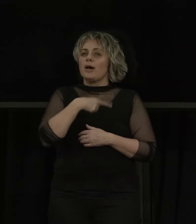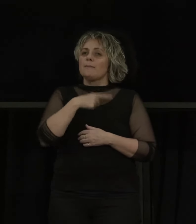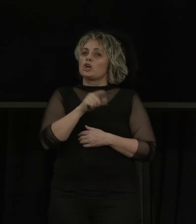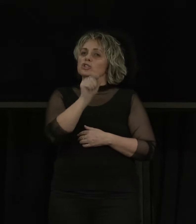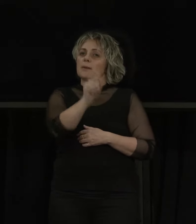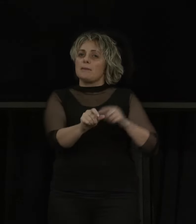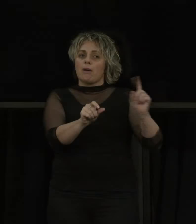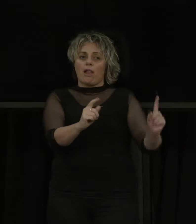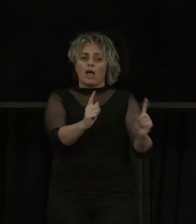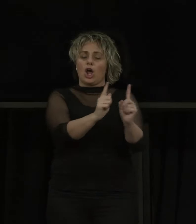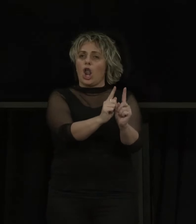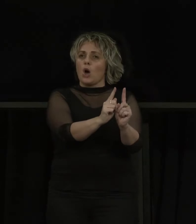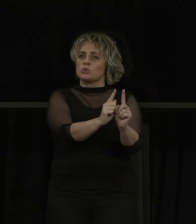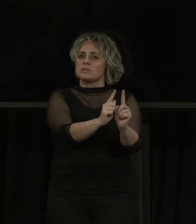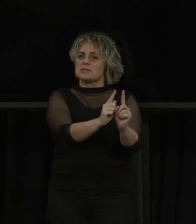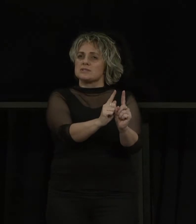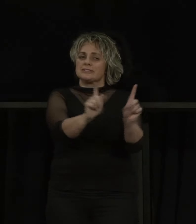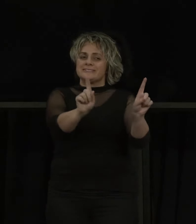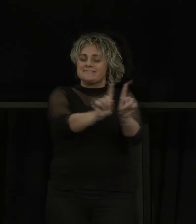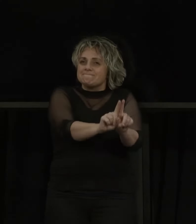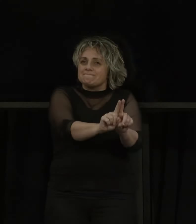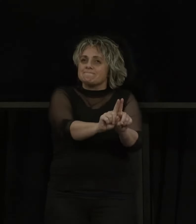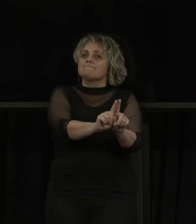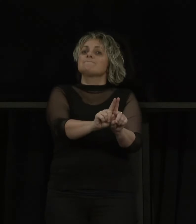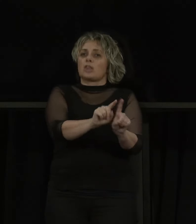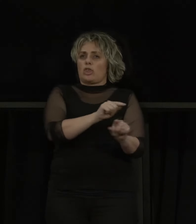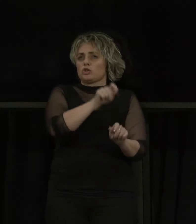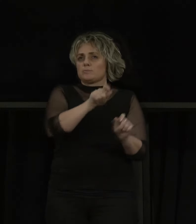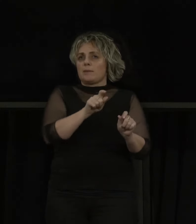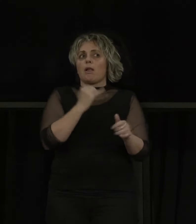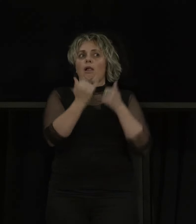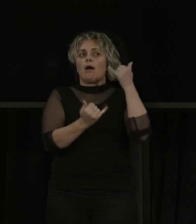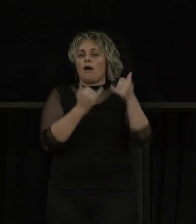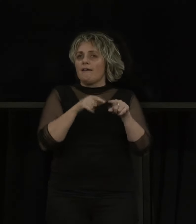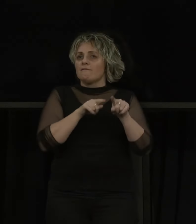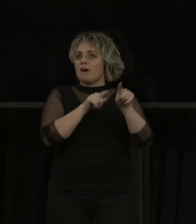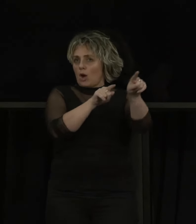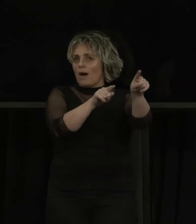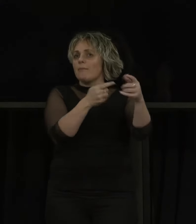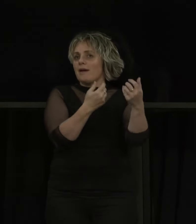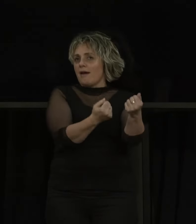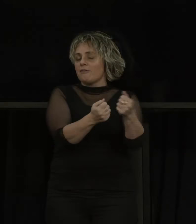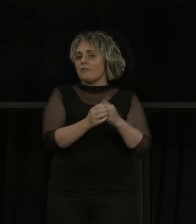at this stage. All potential exposure events have had direct interactions